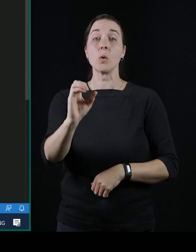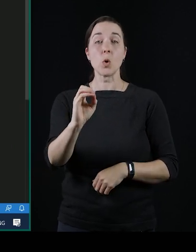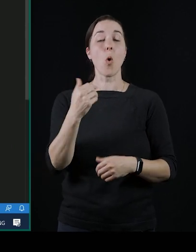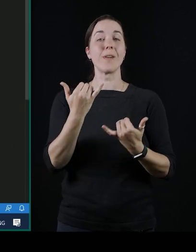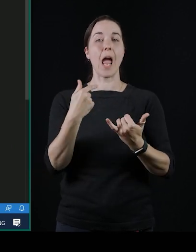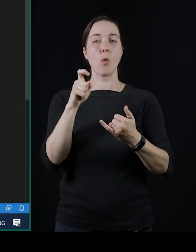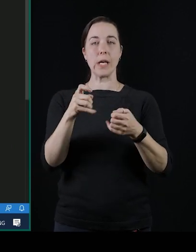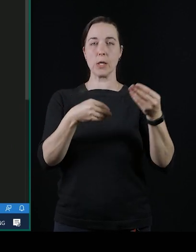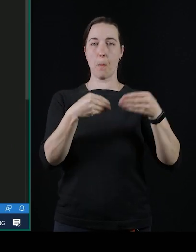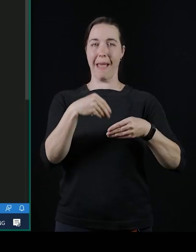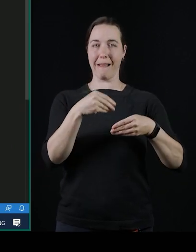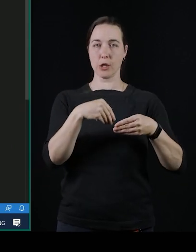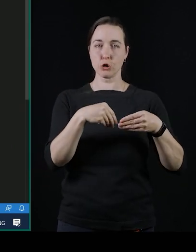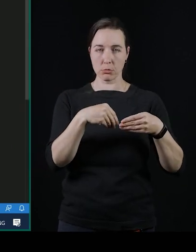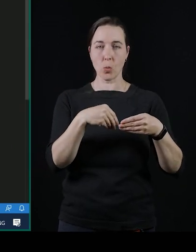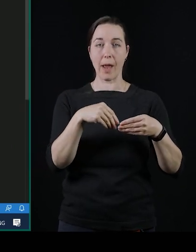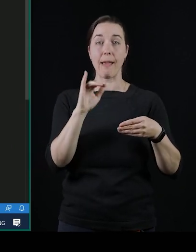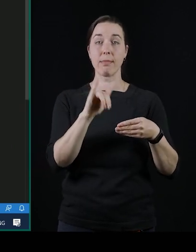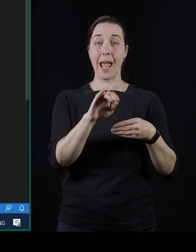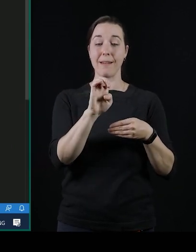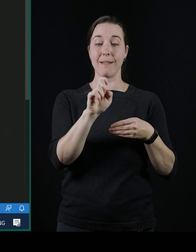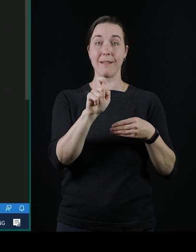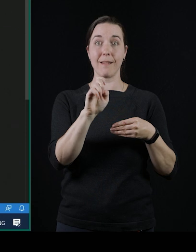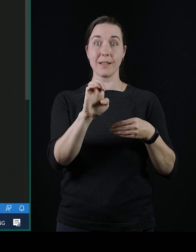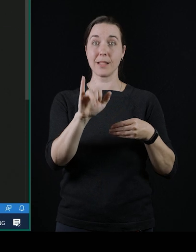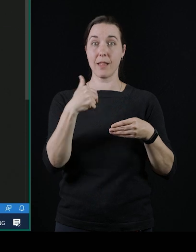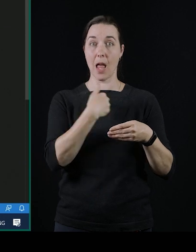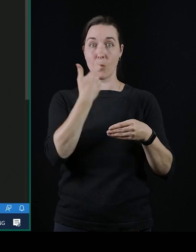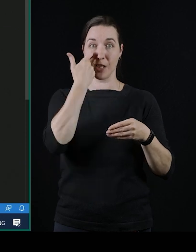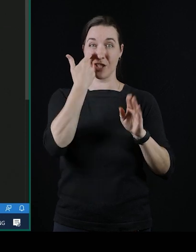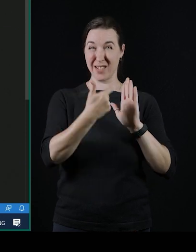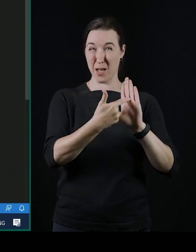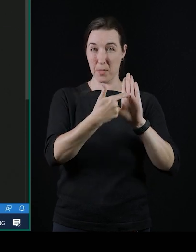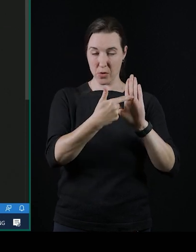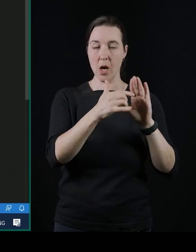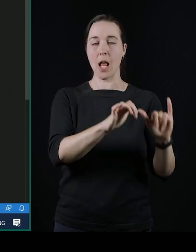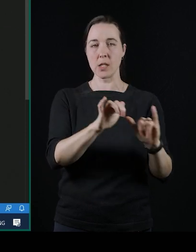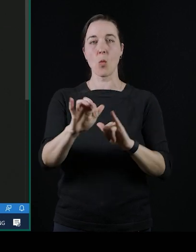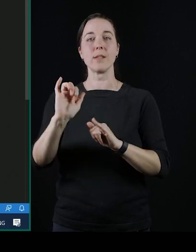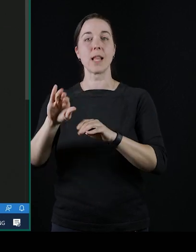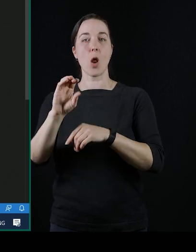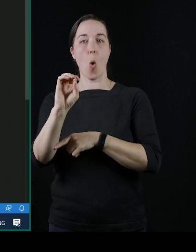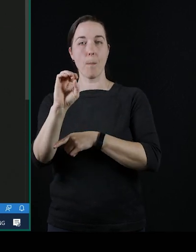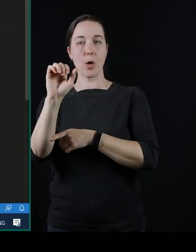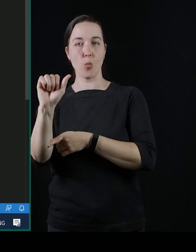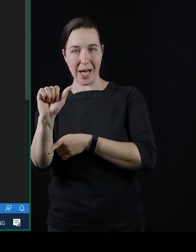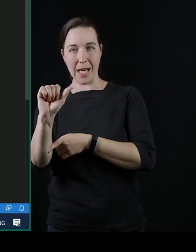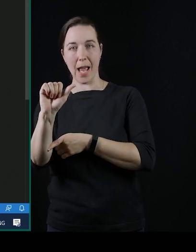So, we need two packets. The executable that we just demonstrated as well as the OpenArena